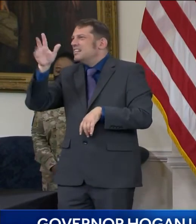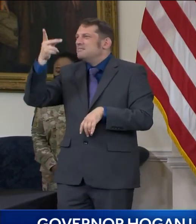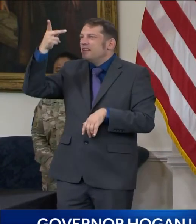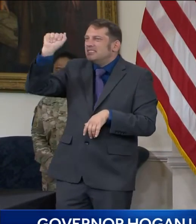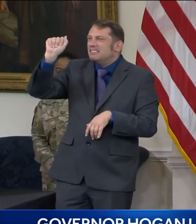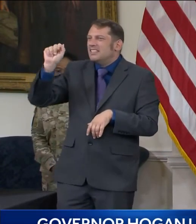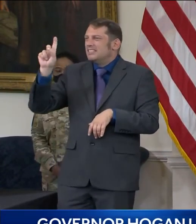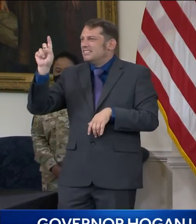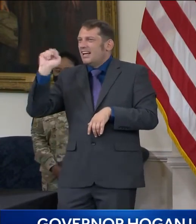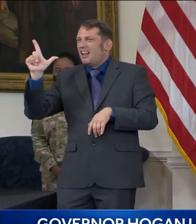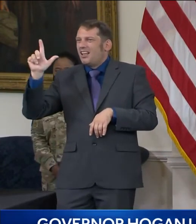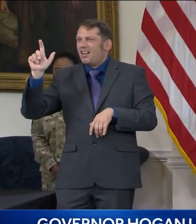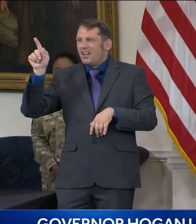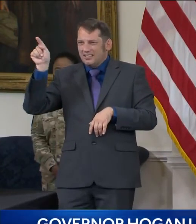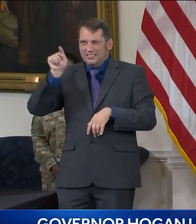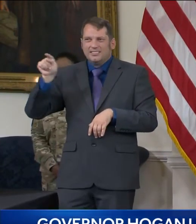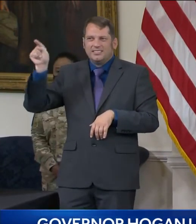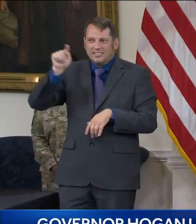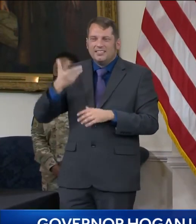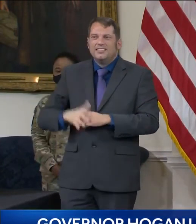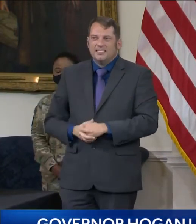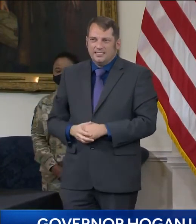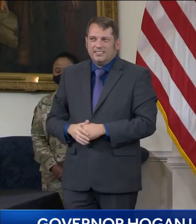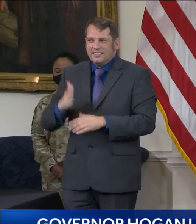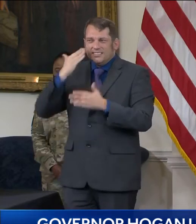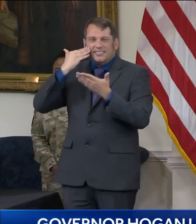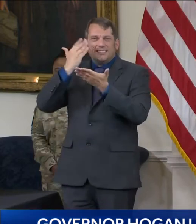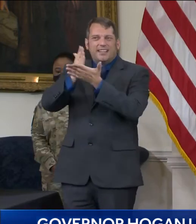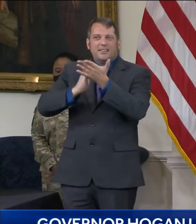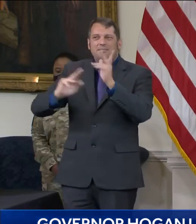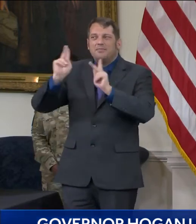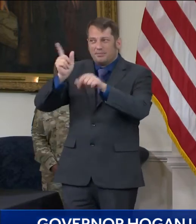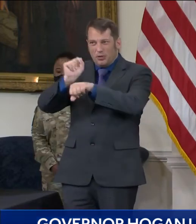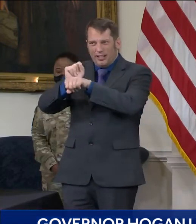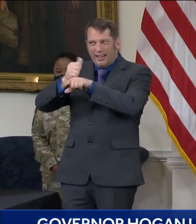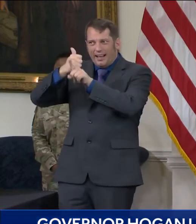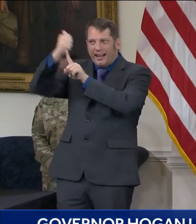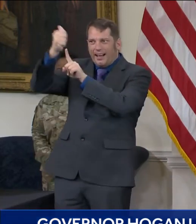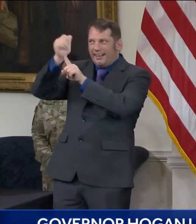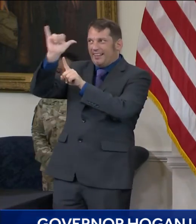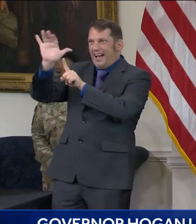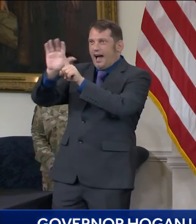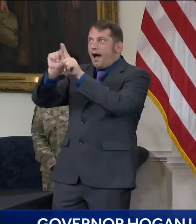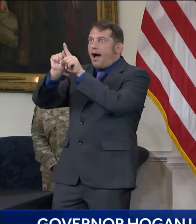THAT INCLUDES PENNSYLVANIA AND DELAWARE. WE ARE SEEING SOME OF THAT CREEP, A LOT OF PEOPLE COMMUTE